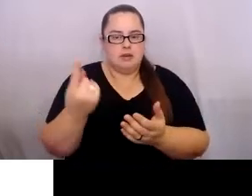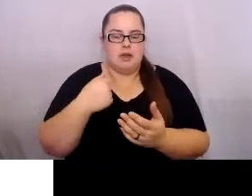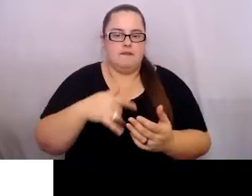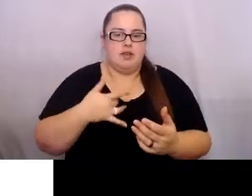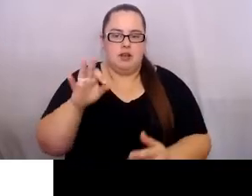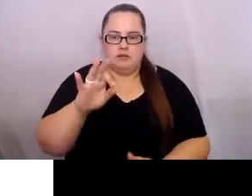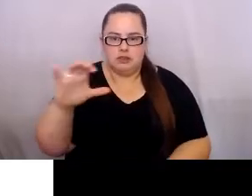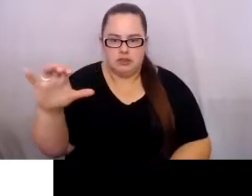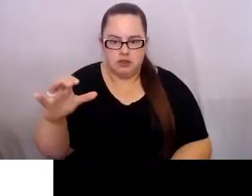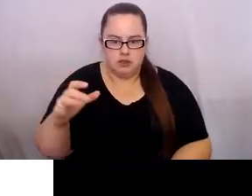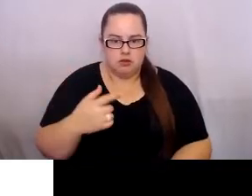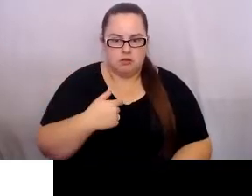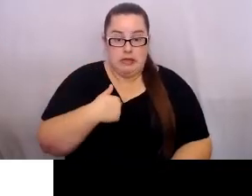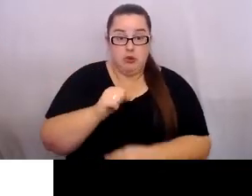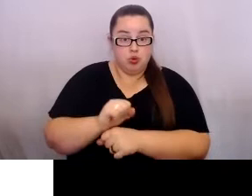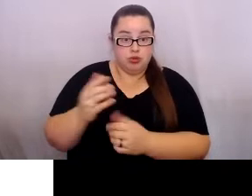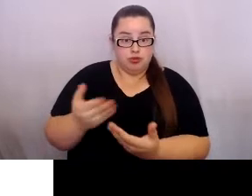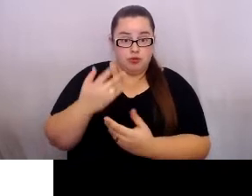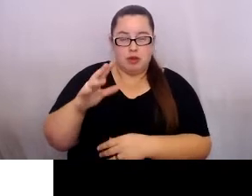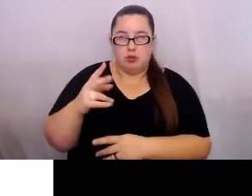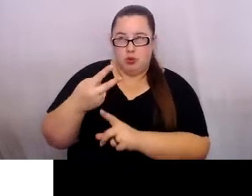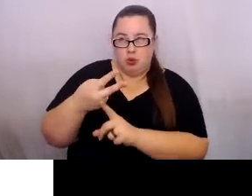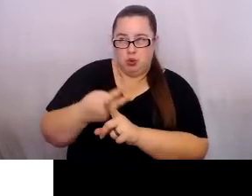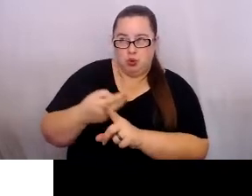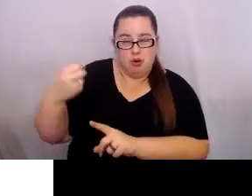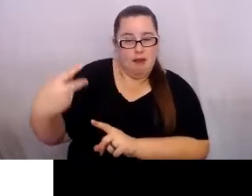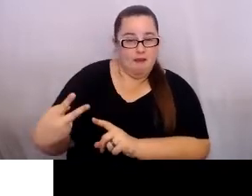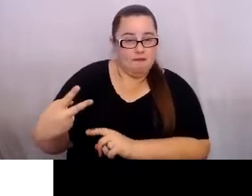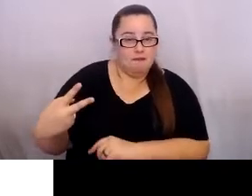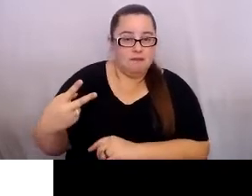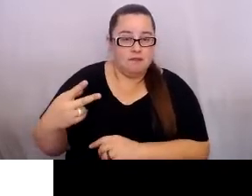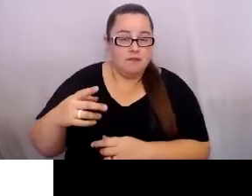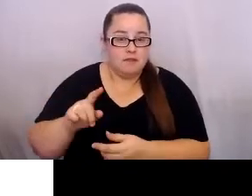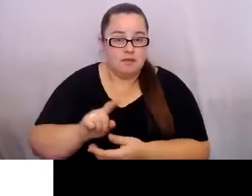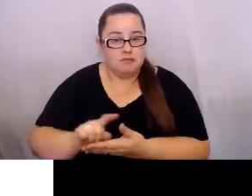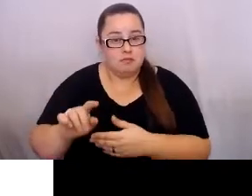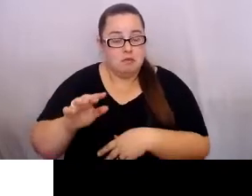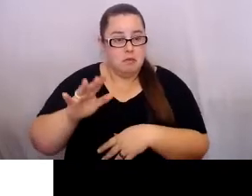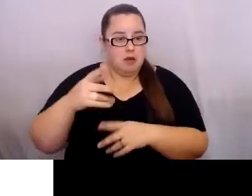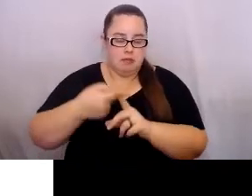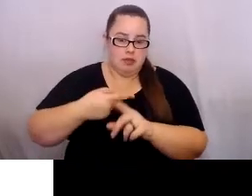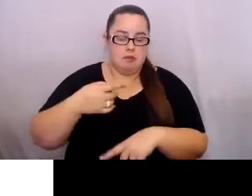Myself for about two and a. Half months. I feel like this is something we collectively in. In the community college culture.